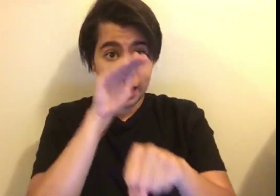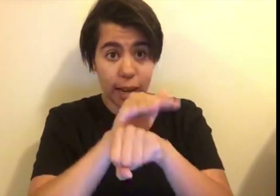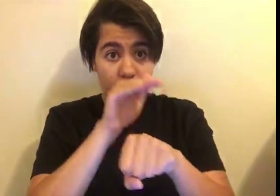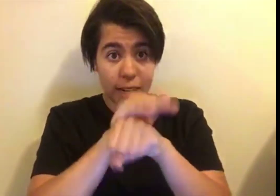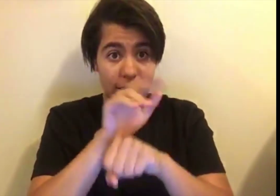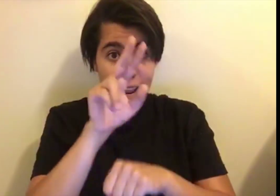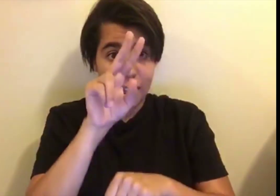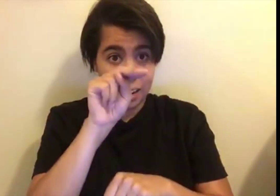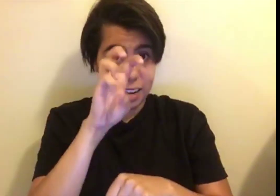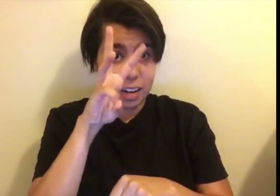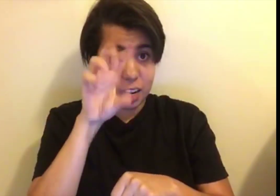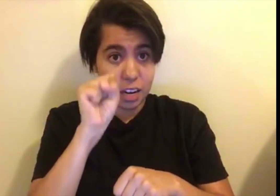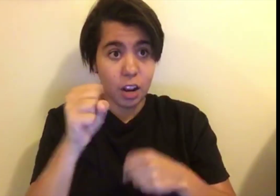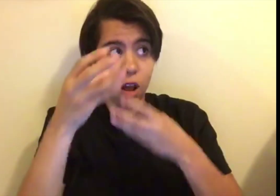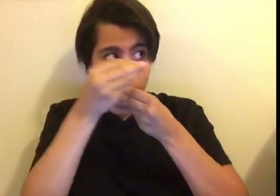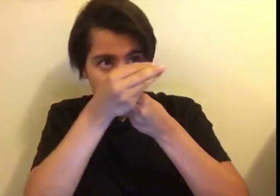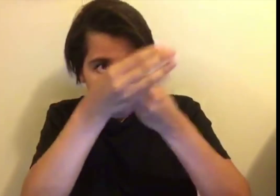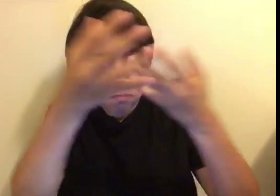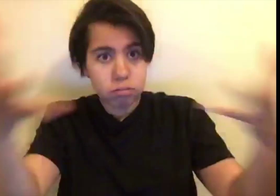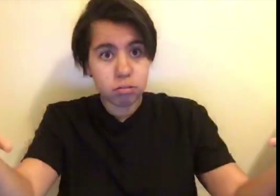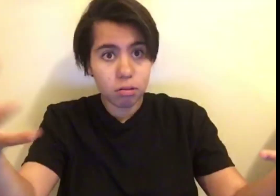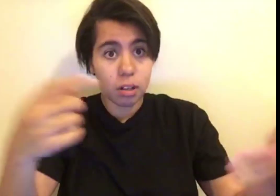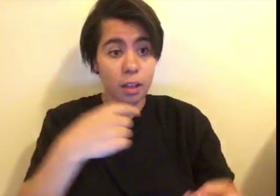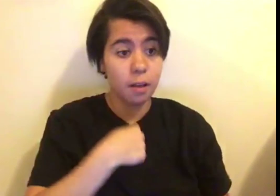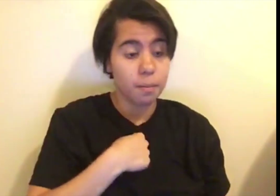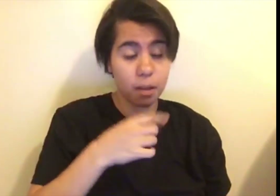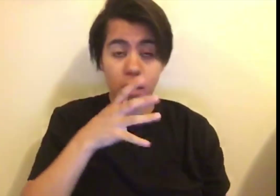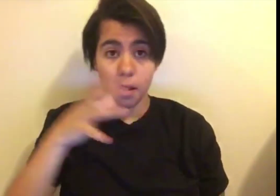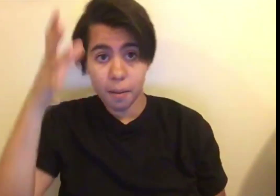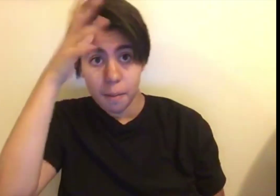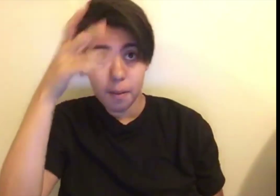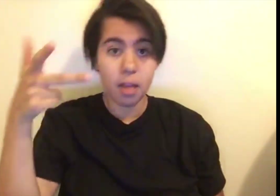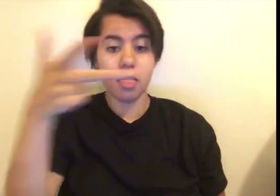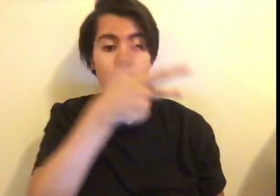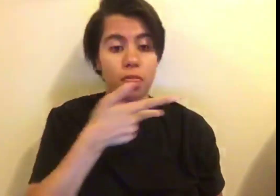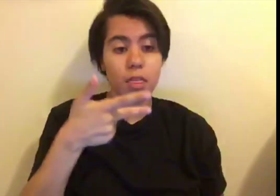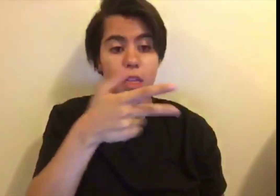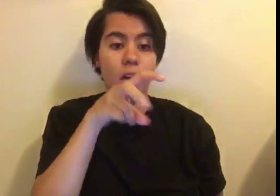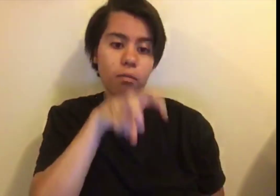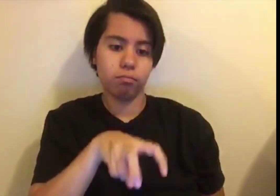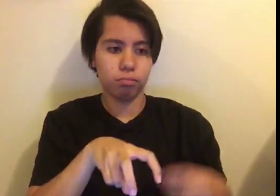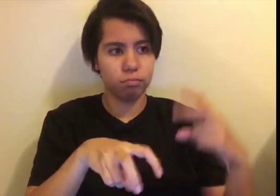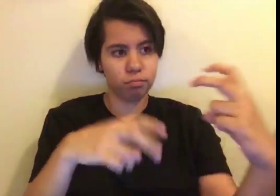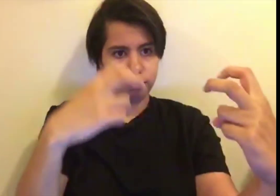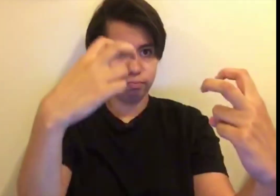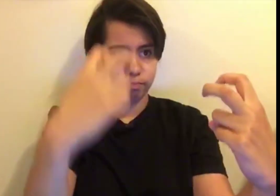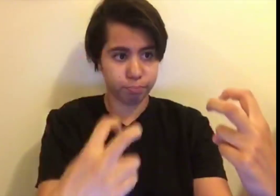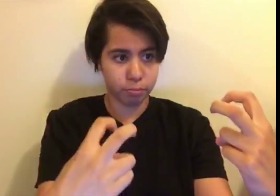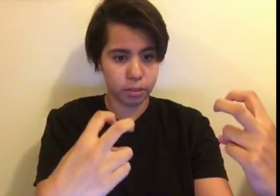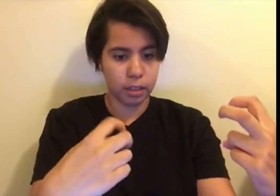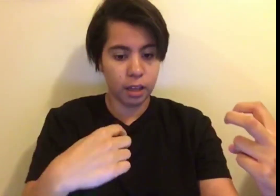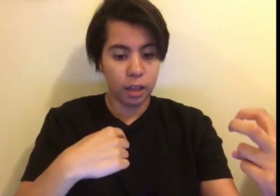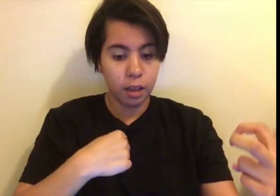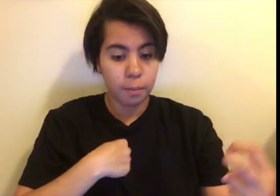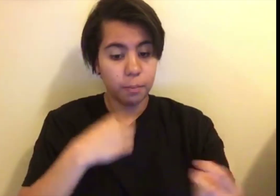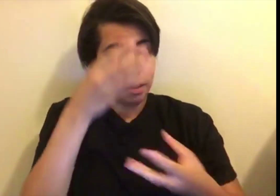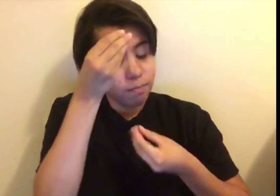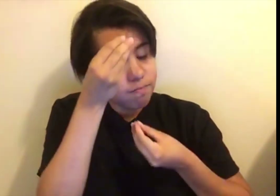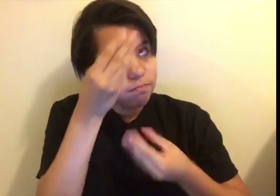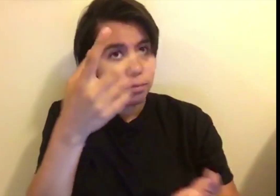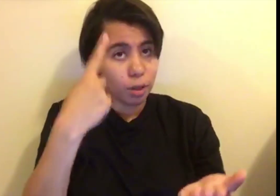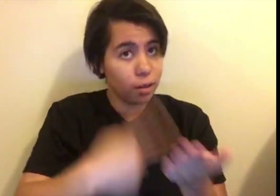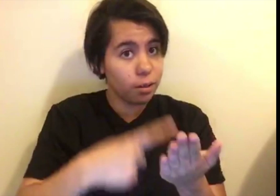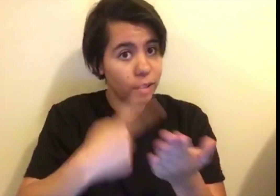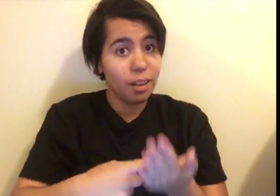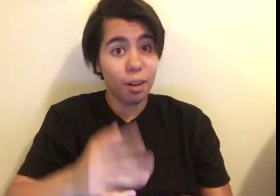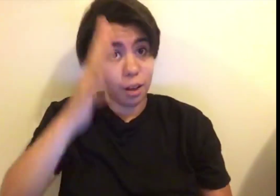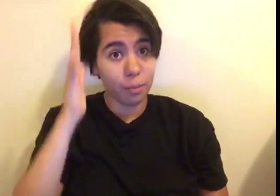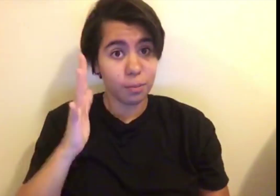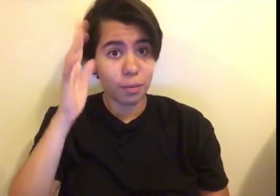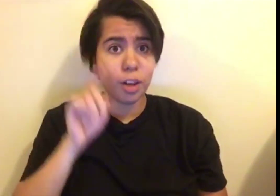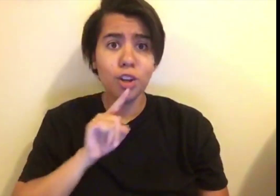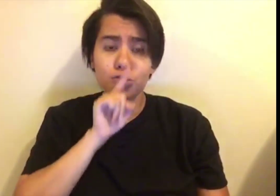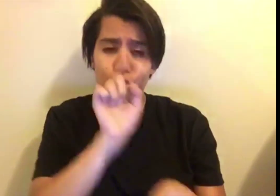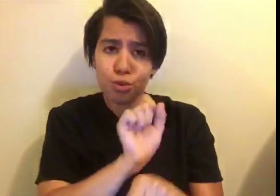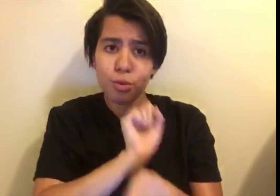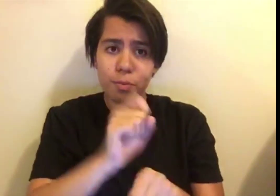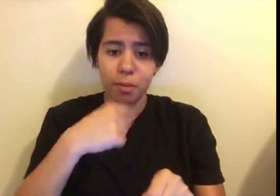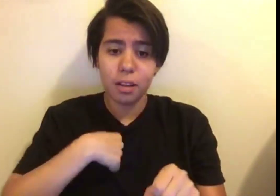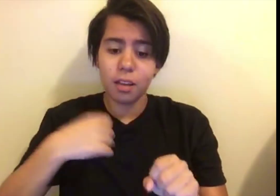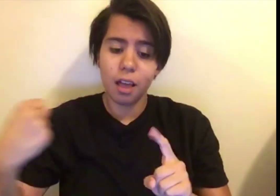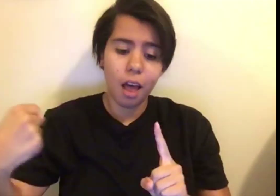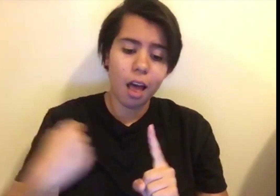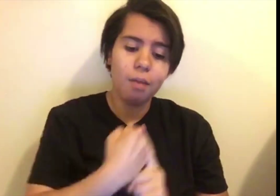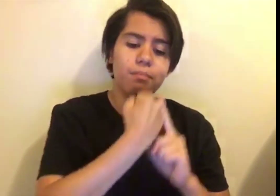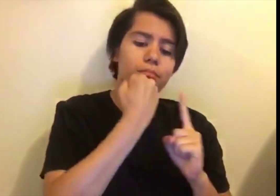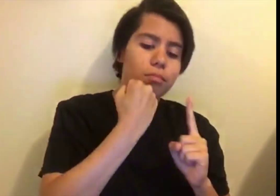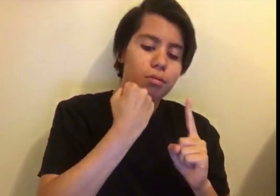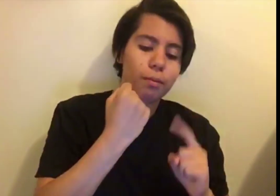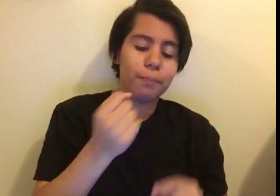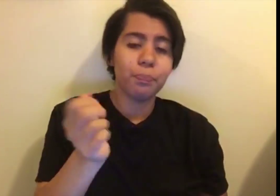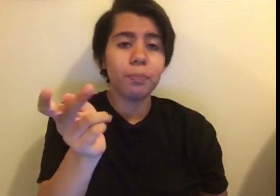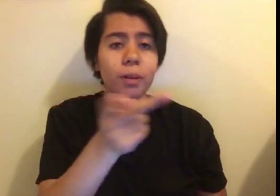Daniela Villegas: The night the news came out I sat my parents down and told them that I had been assaulted